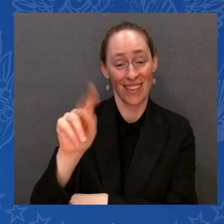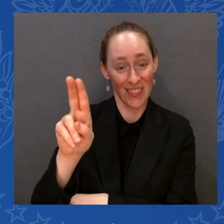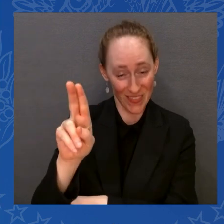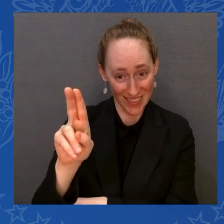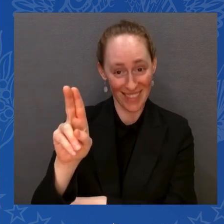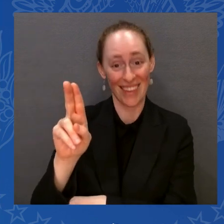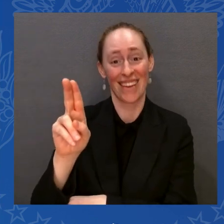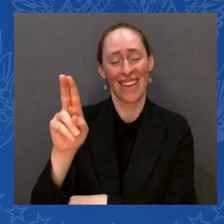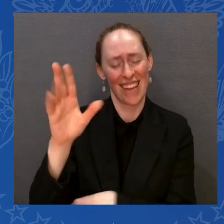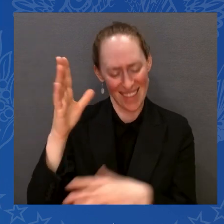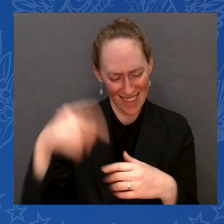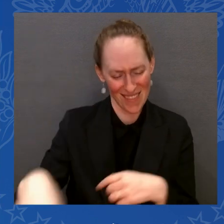And it's strong because of you,